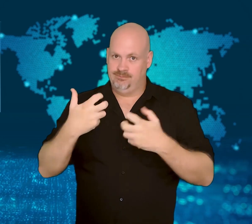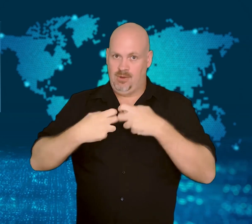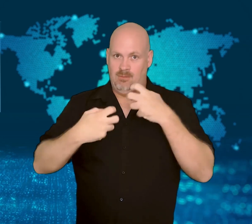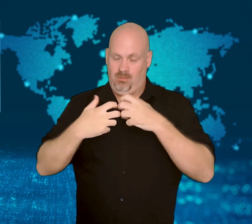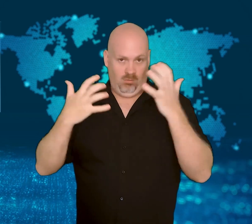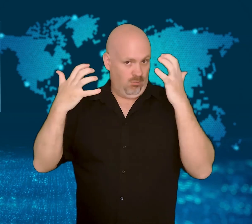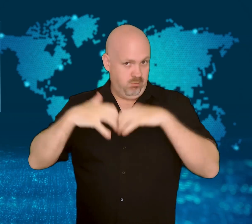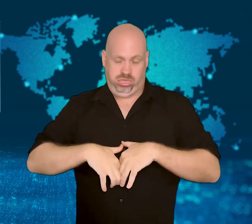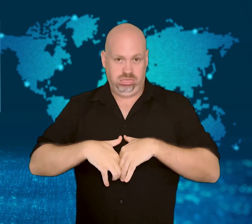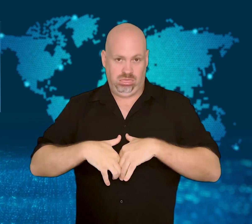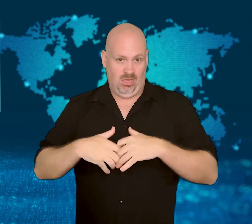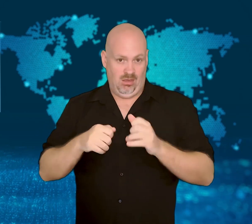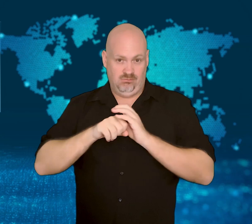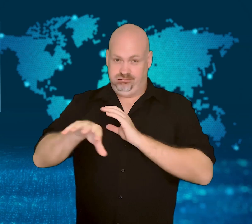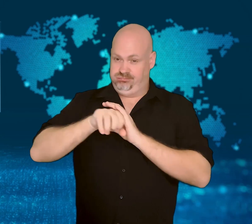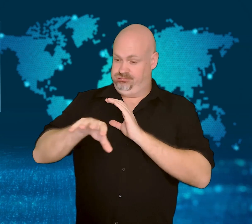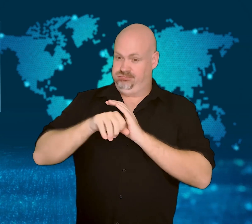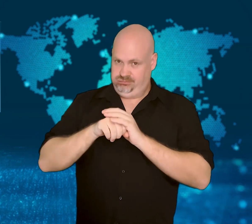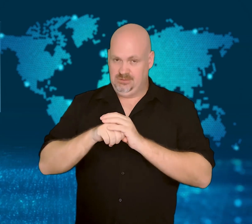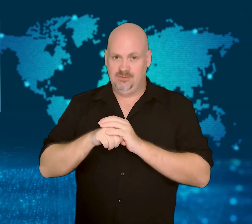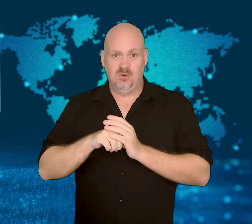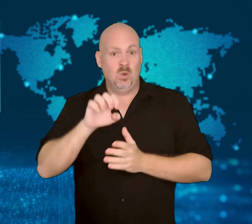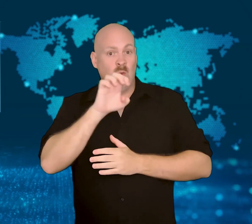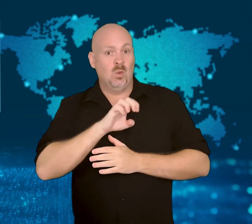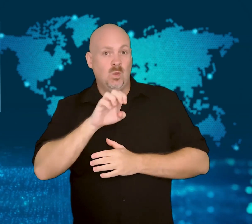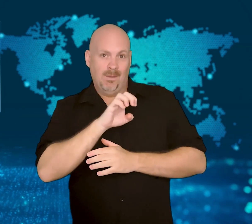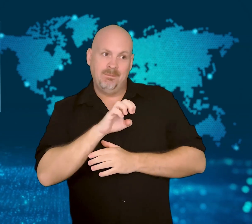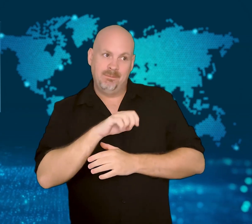allowed to visit the plant.